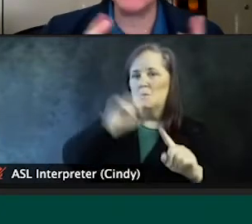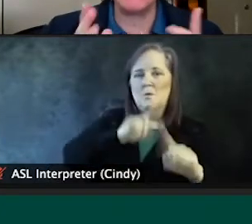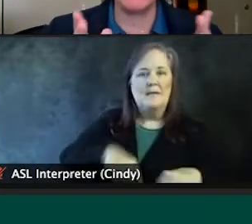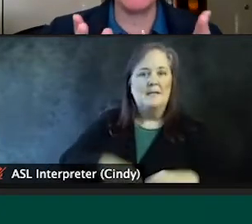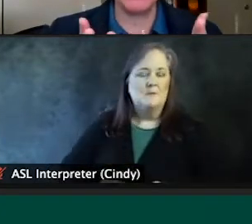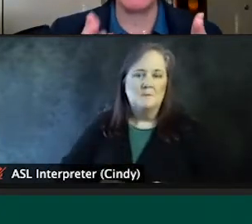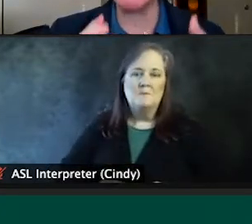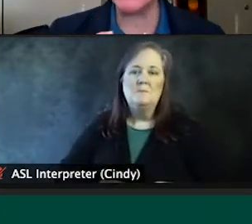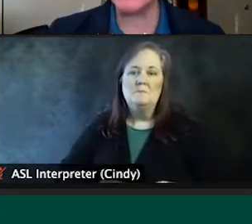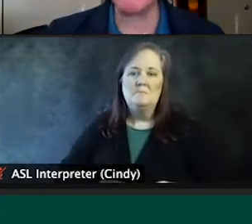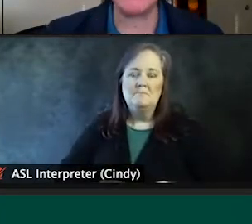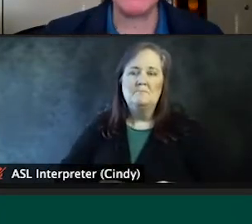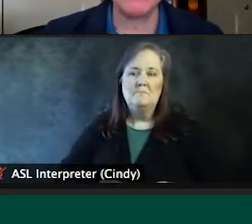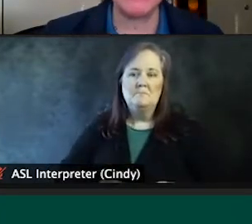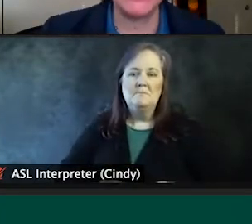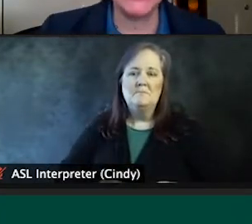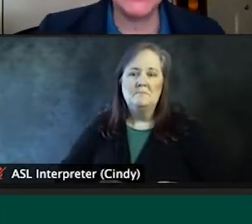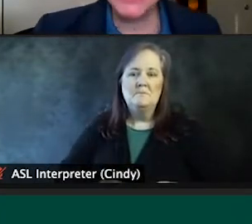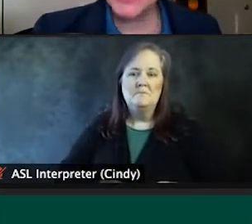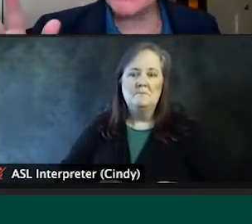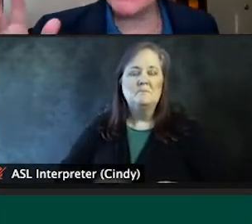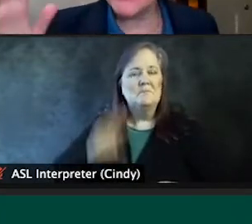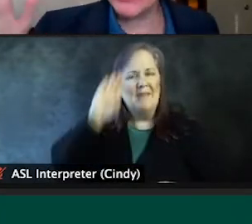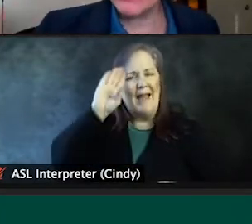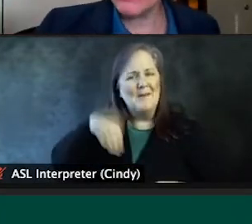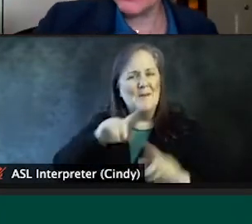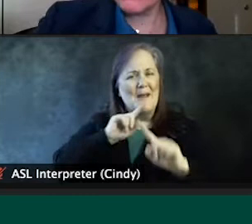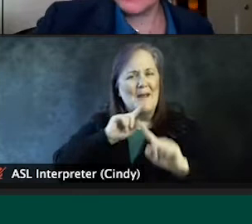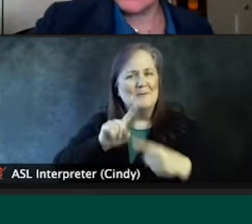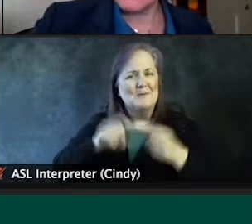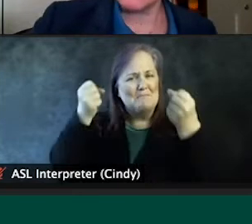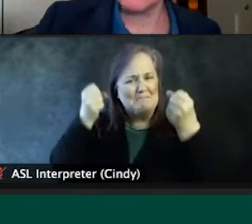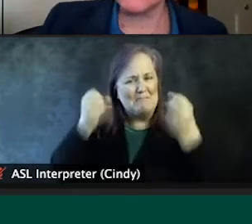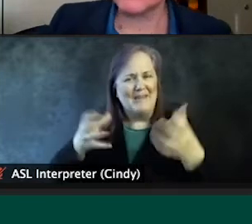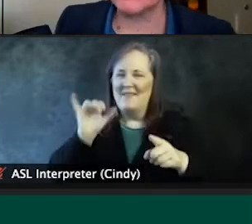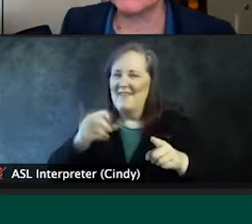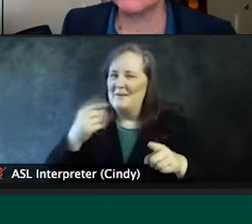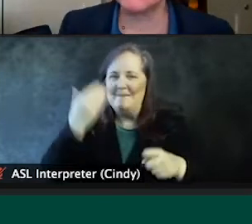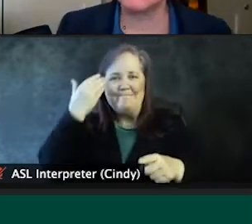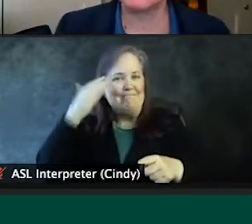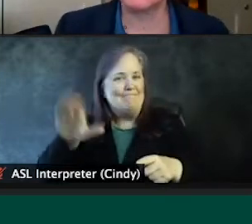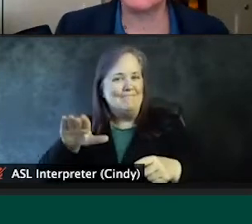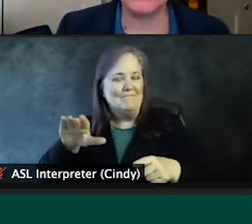I know the answers to many of them, but that is not one of them, I'm afraid. Jason, do you have any ideas? No. Okay.